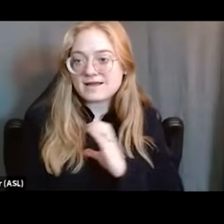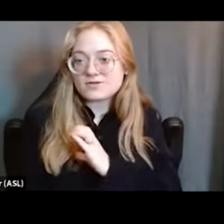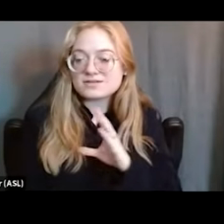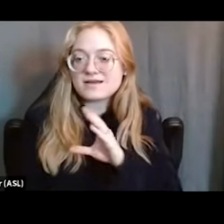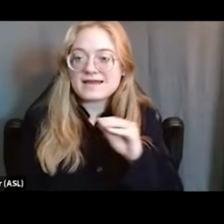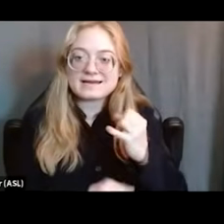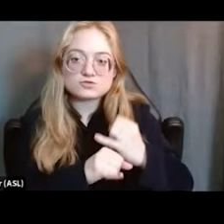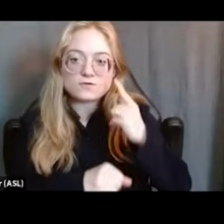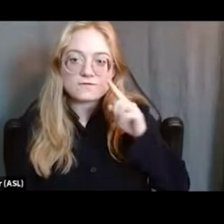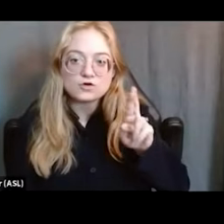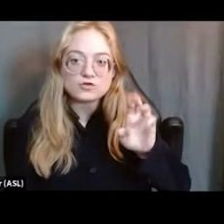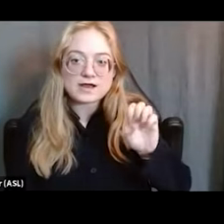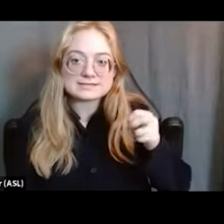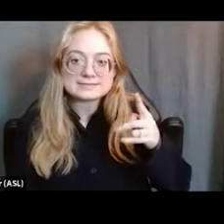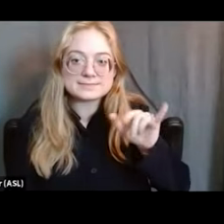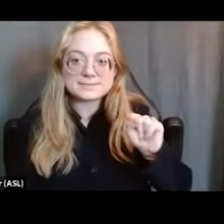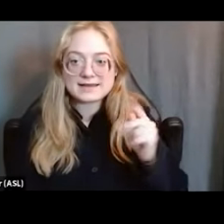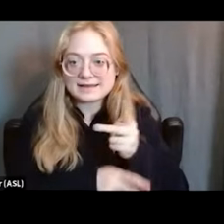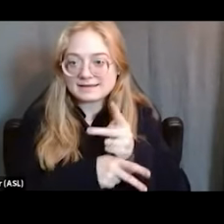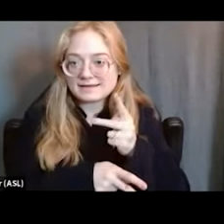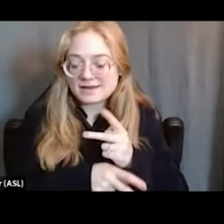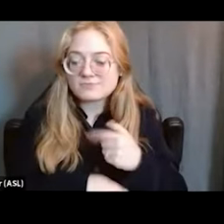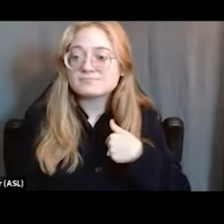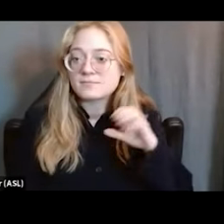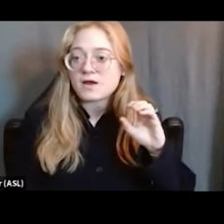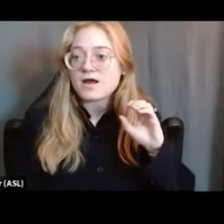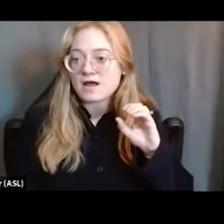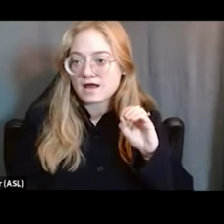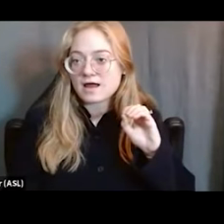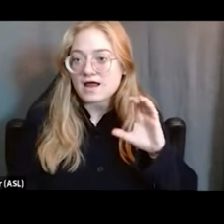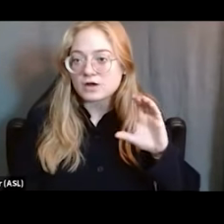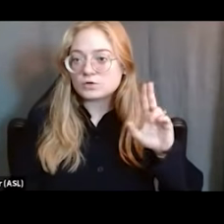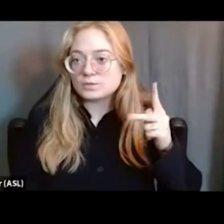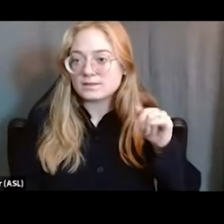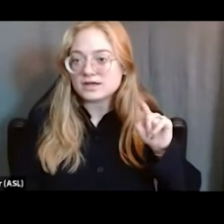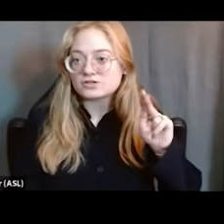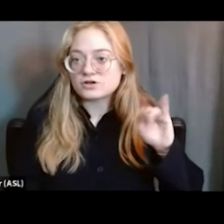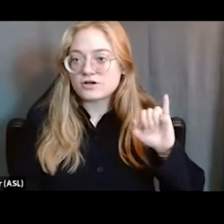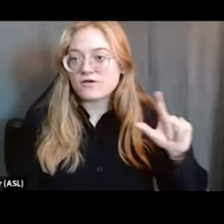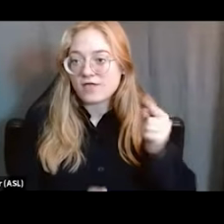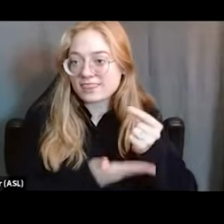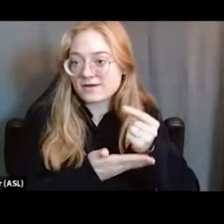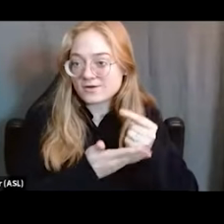I'm also an occupational therapist by clinical training and have spent many years also working within Healthcare for the Homeless,